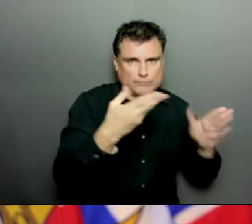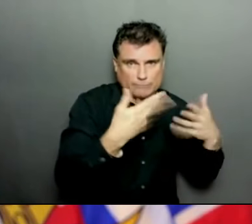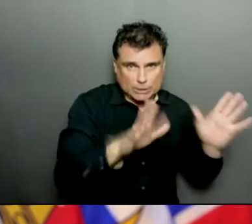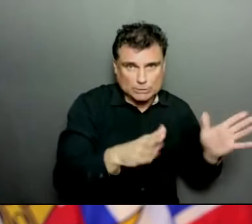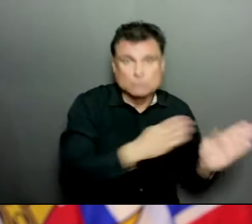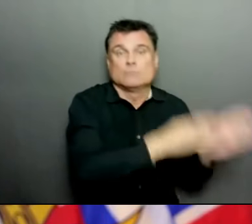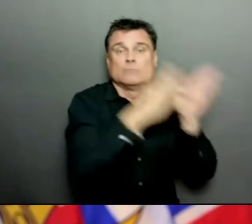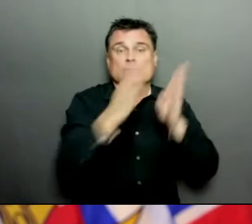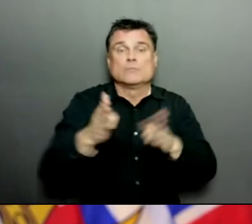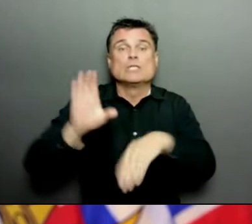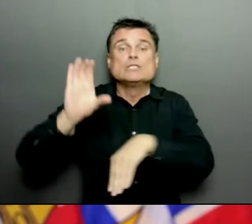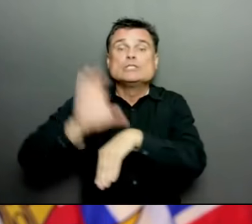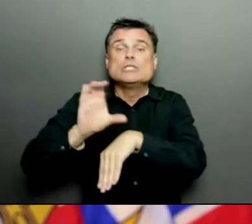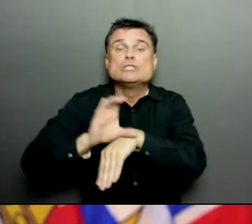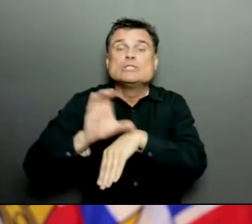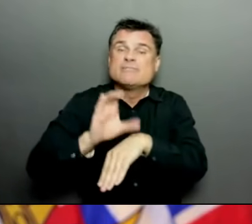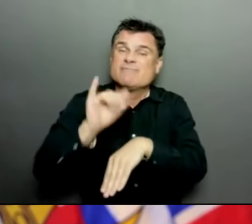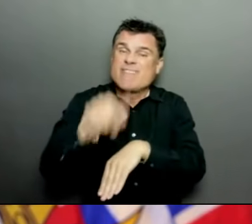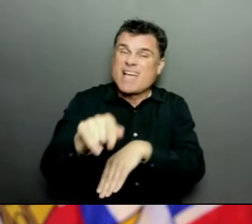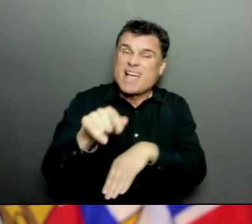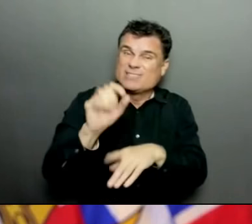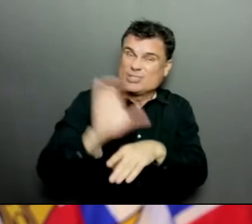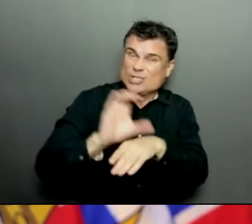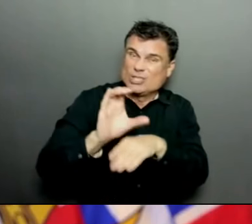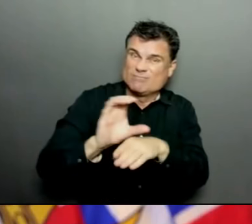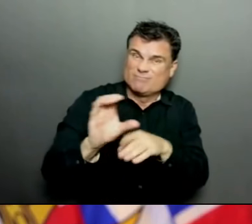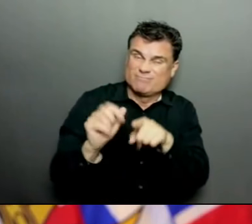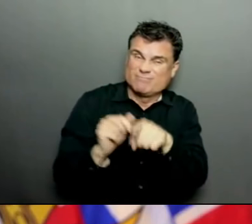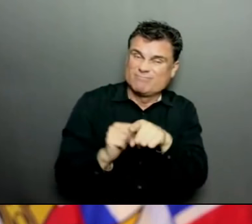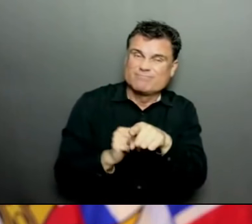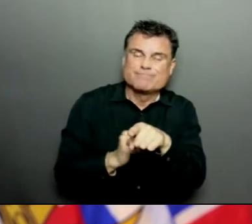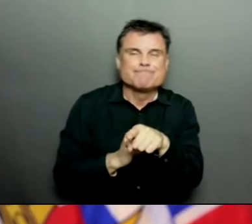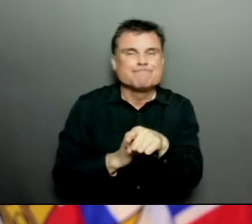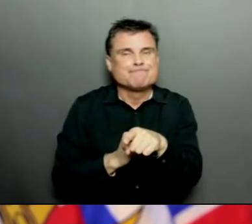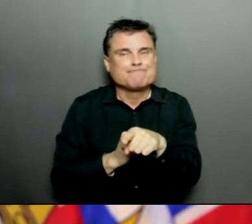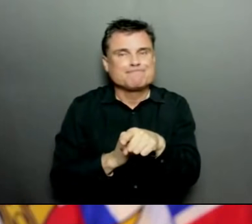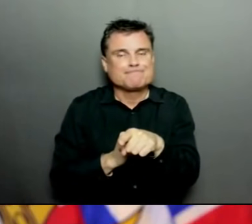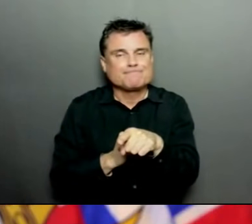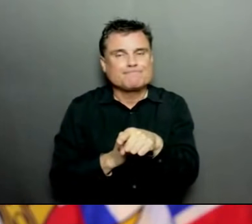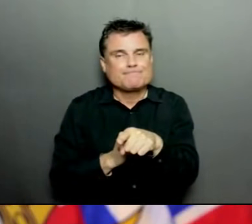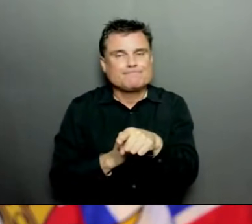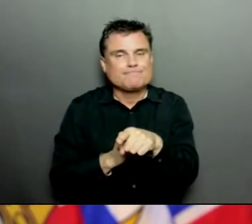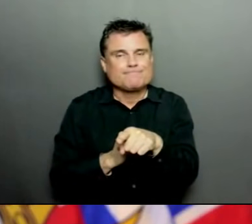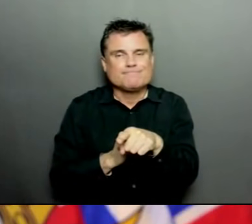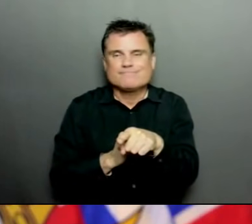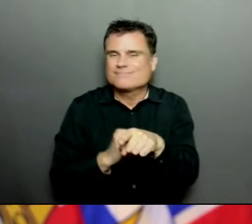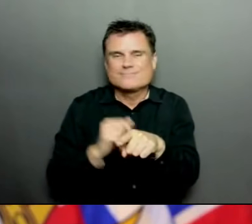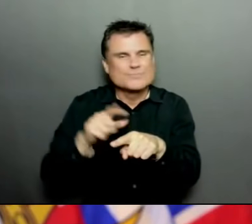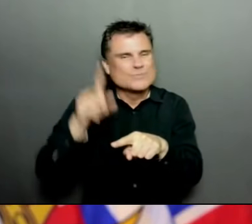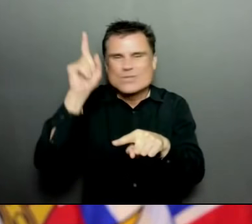think most of us understand that there is something fundamentally different than being together in a building for religious service